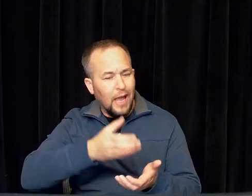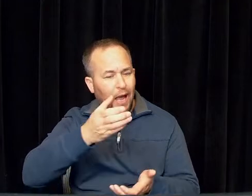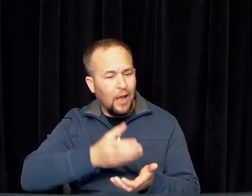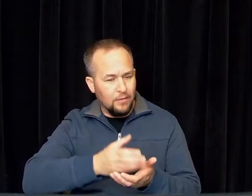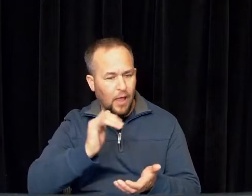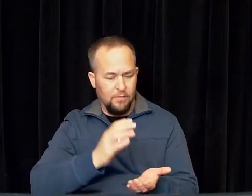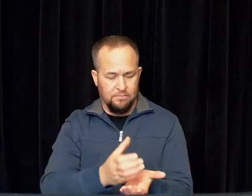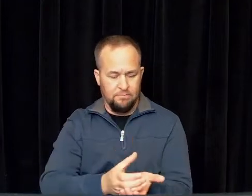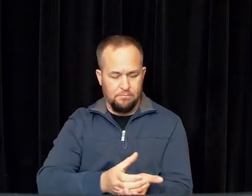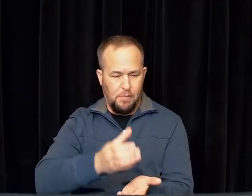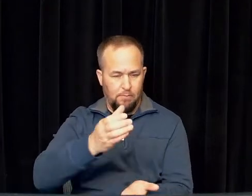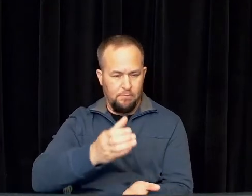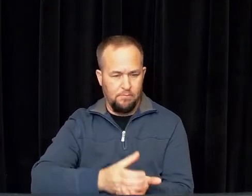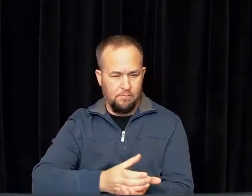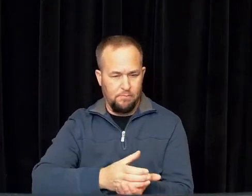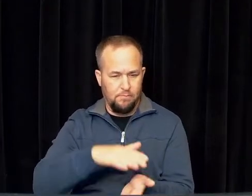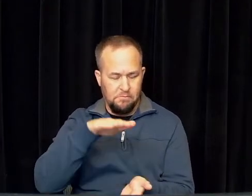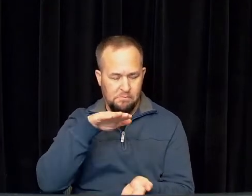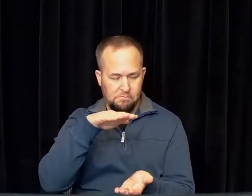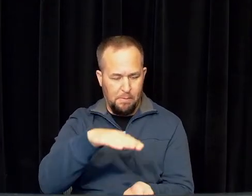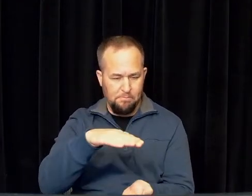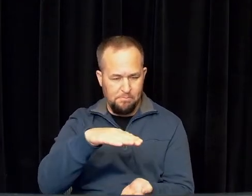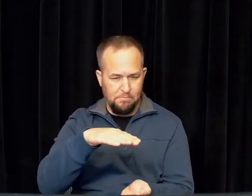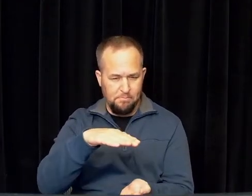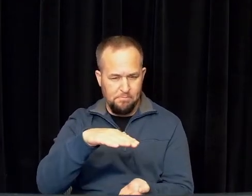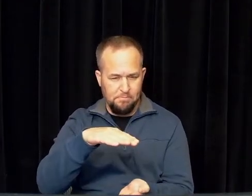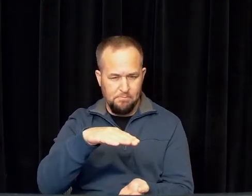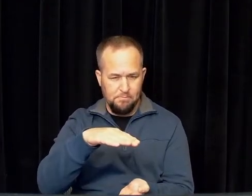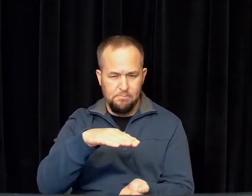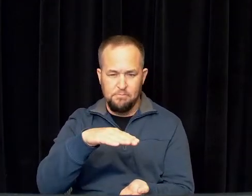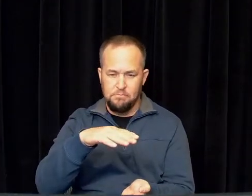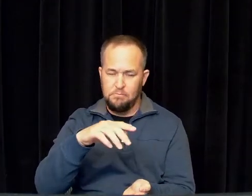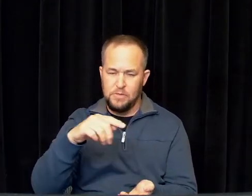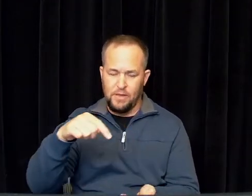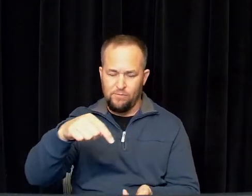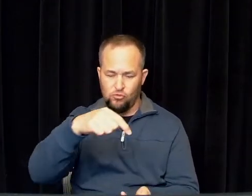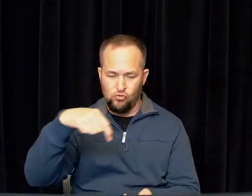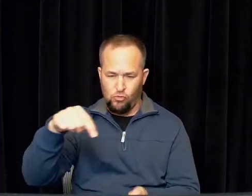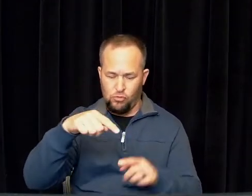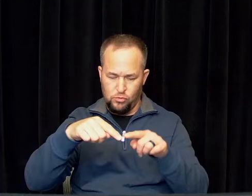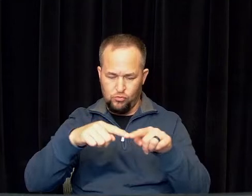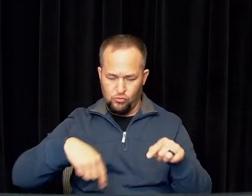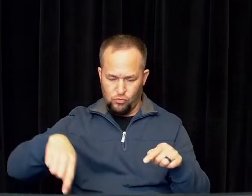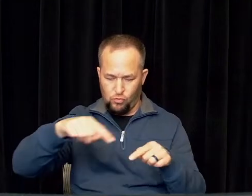congruent parts happen to be circles. So they have circular bases. So instead of a